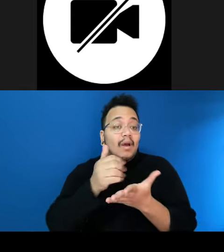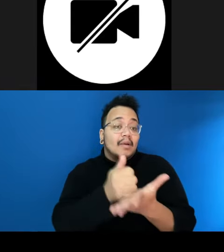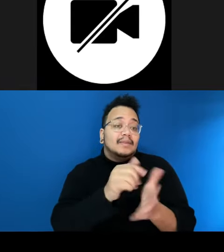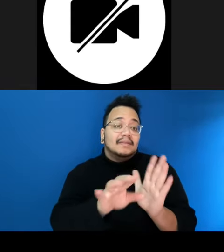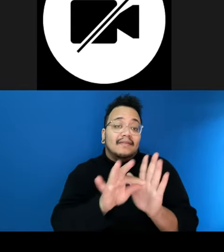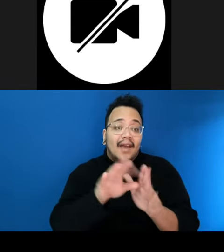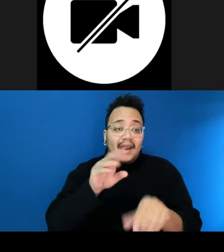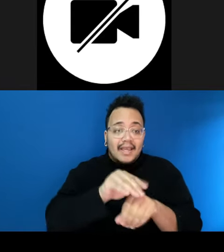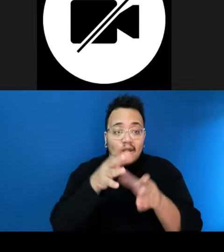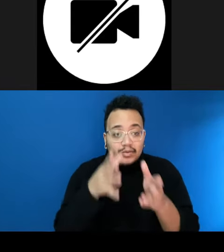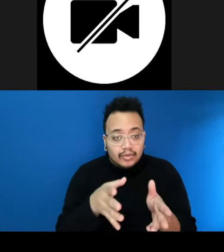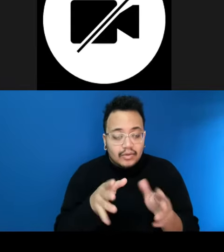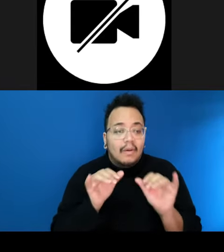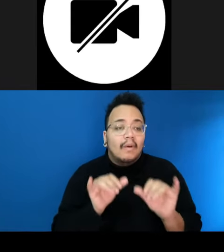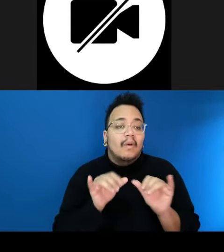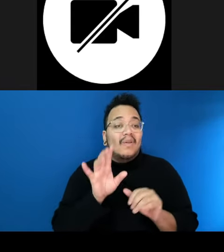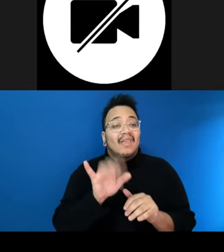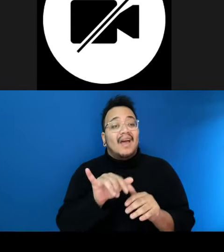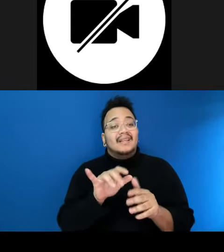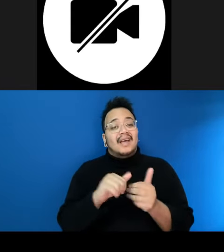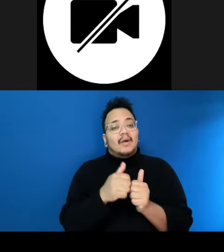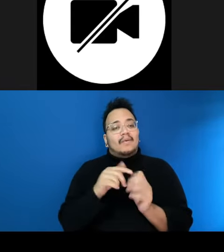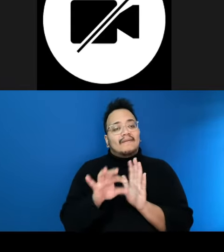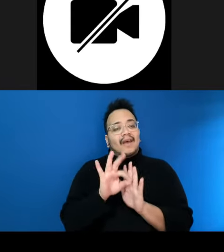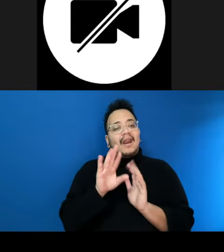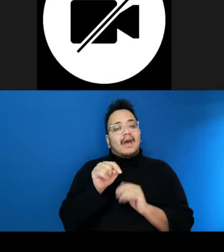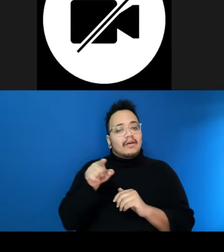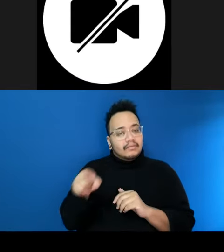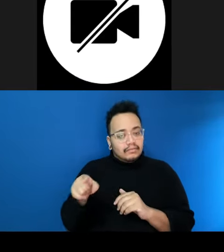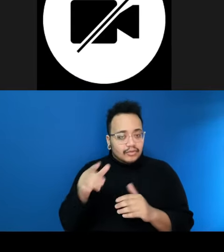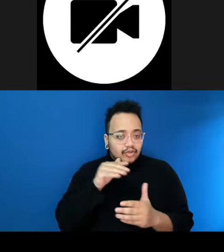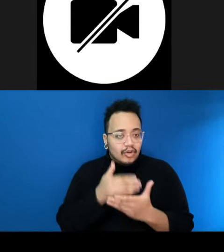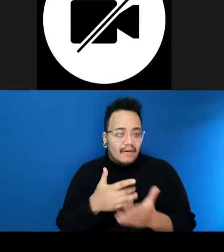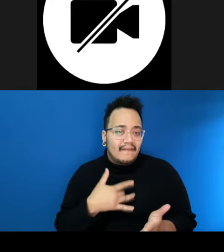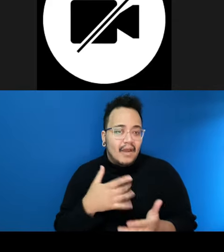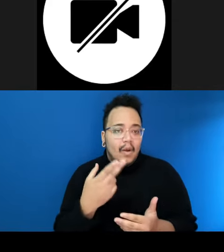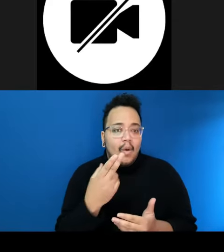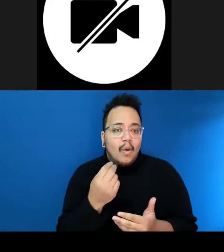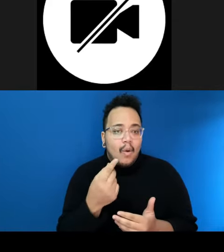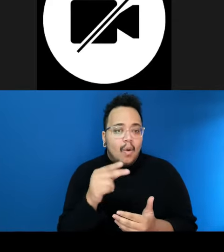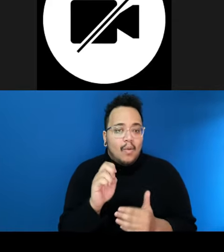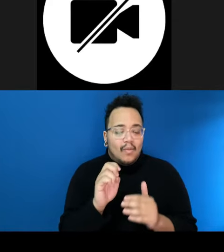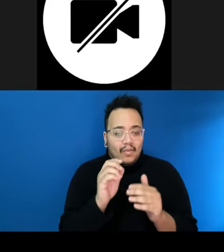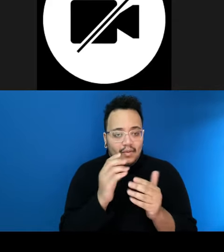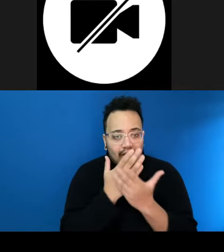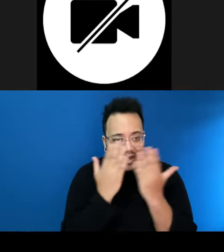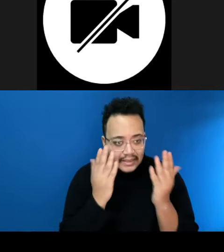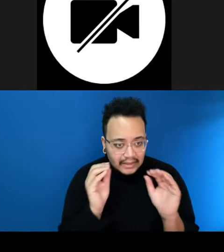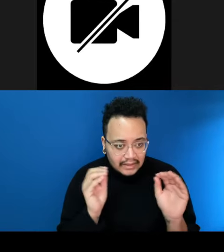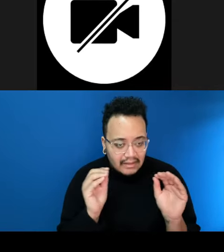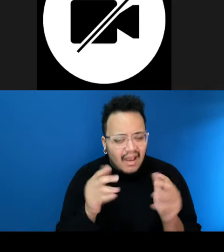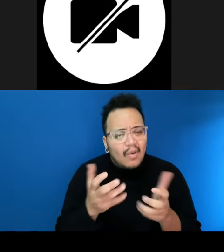"and that's when we found out how hopeless she felt. "I wanted to make sure she wasn't rejected by others,